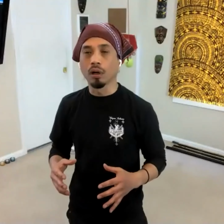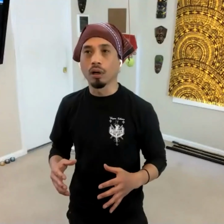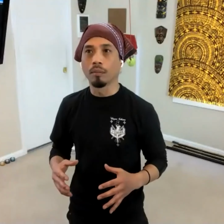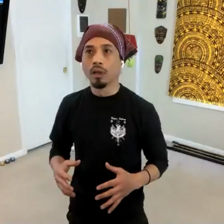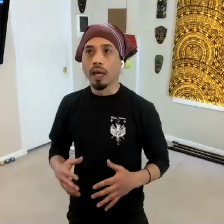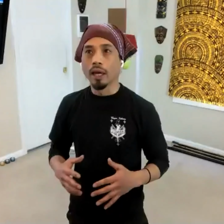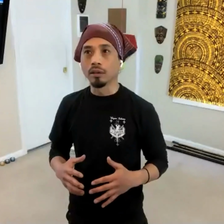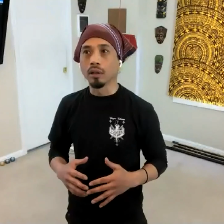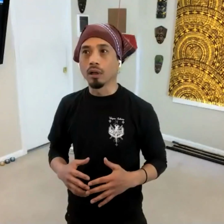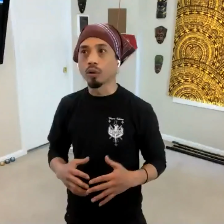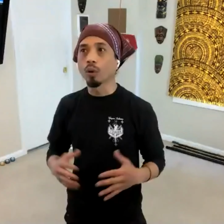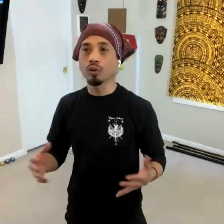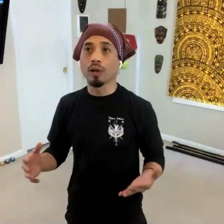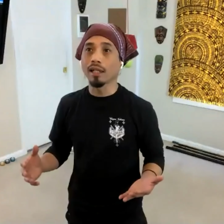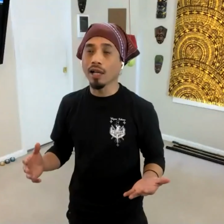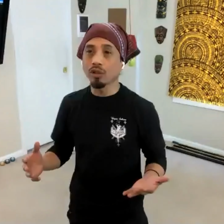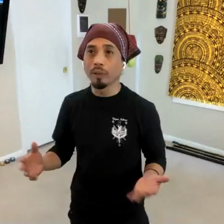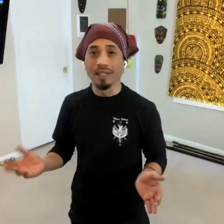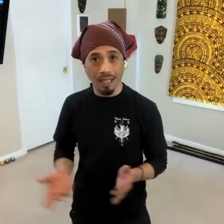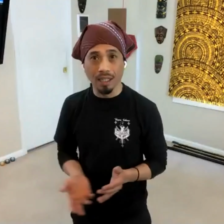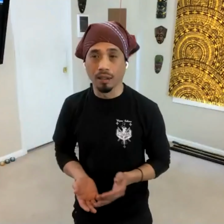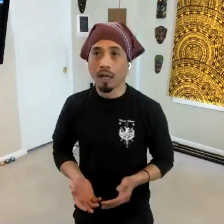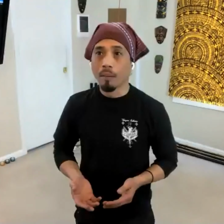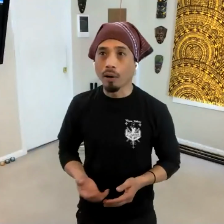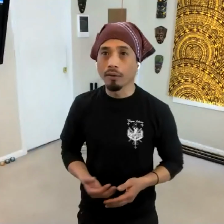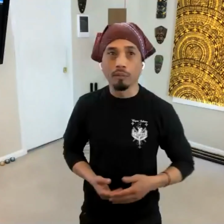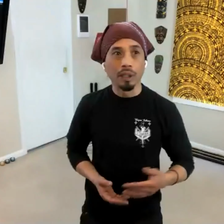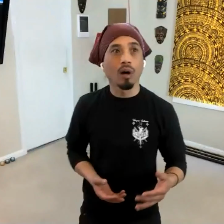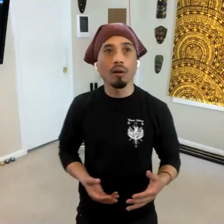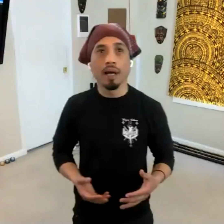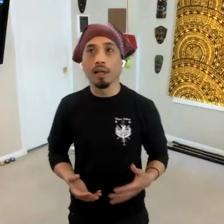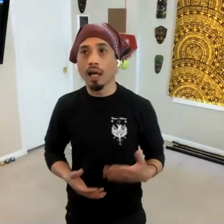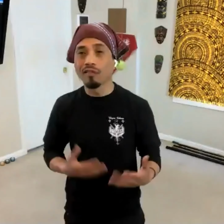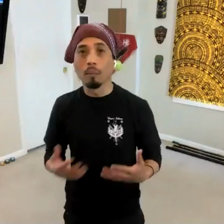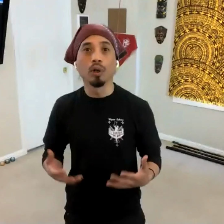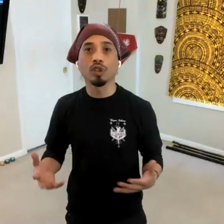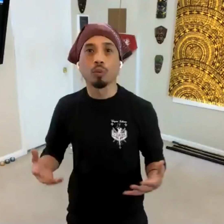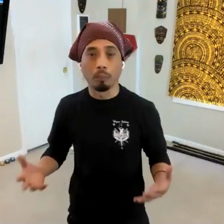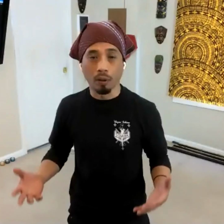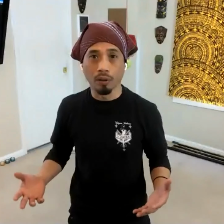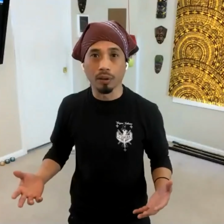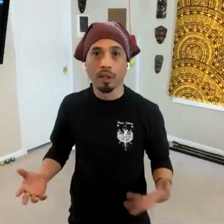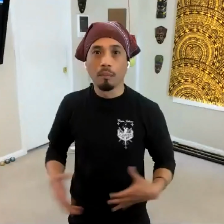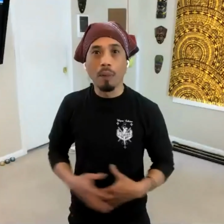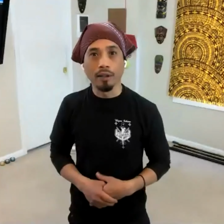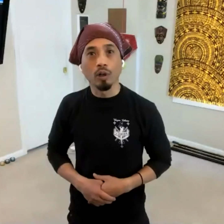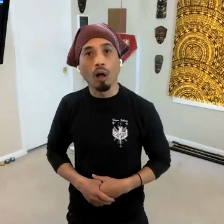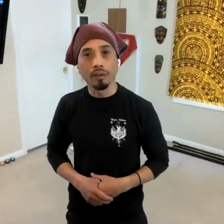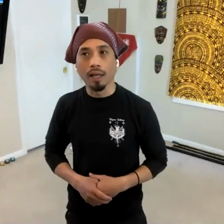ACTUALLY BEEN HIDDEN. A LOT OF OUR BOOKS WERE BURNED BY THE COLONIZERS. SO WE HAVE A LOT OF ORAL